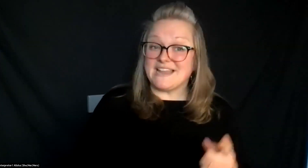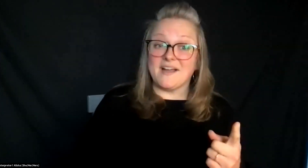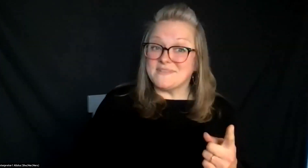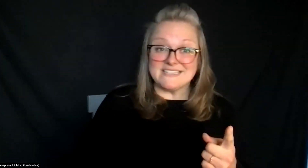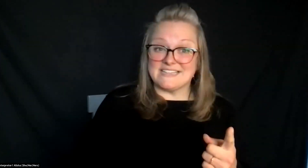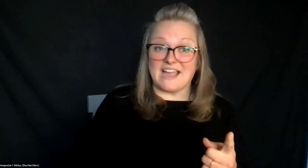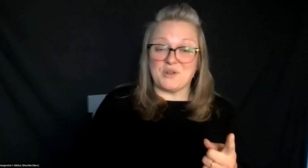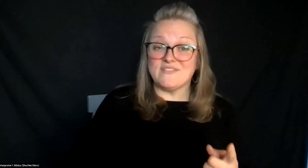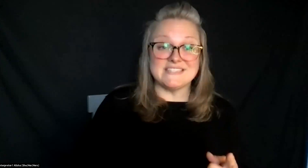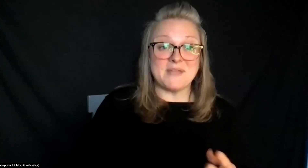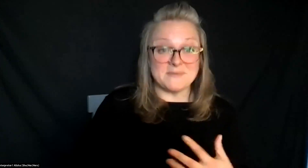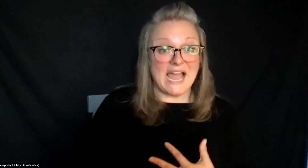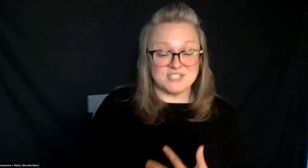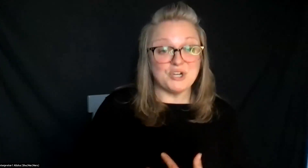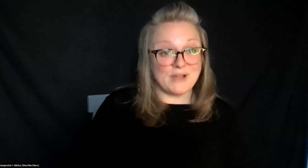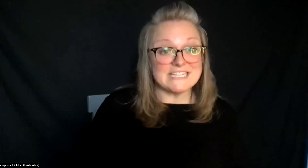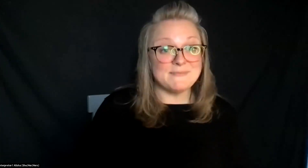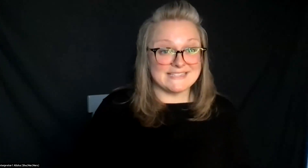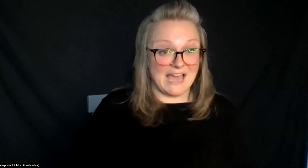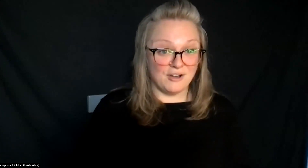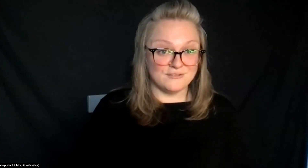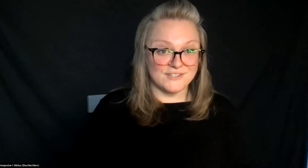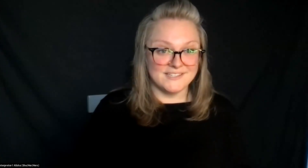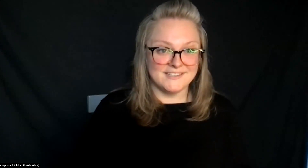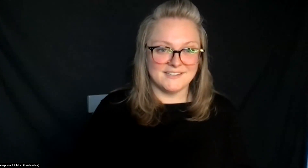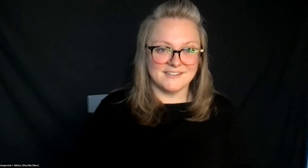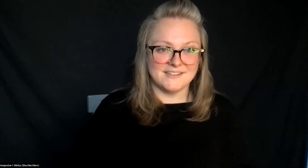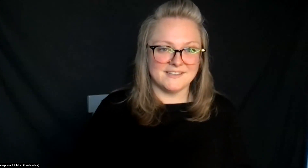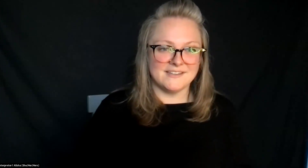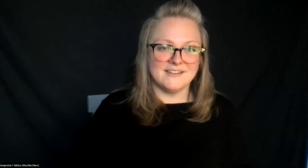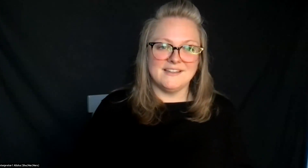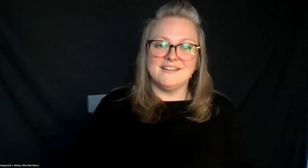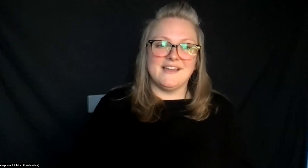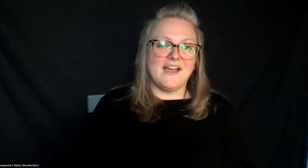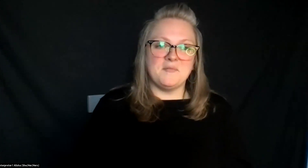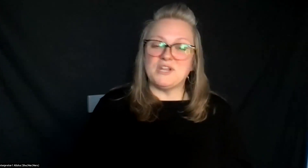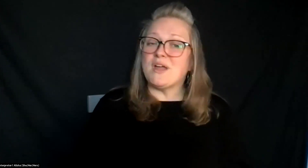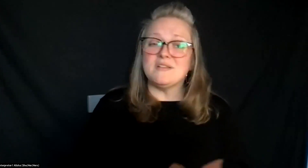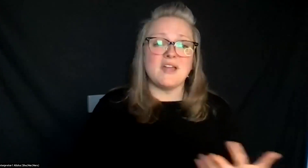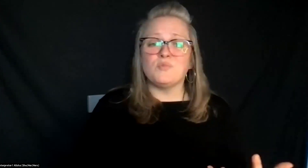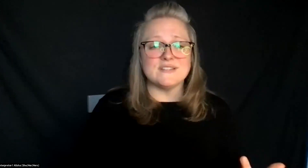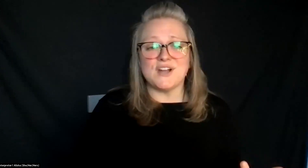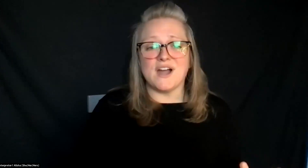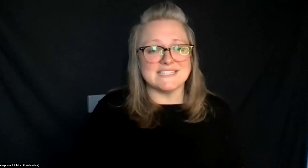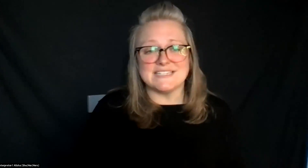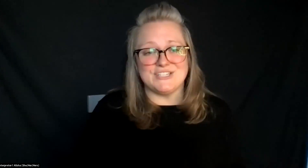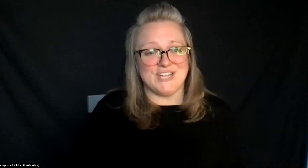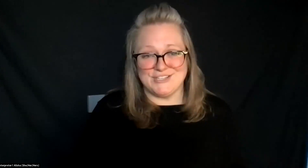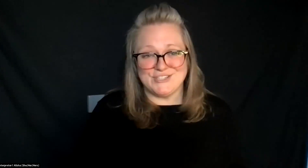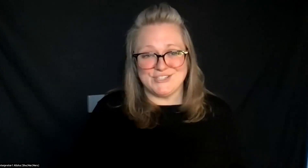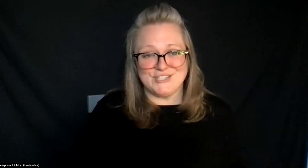THANK YOU, I REALLY APPRECIATE YOUR PRESENTATION TODAY. YOU KNOW, EVEN